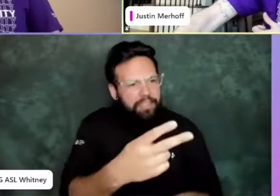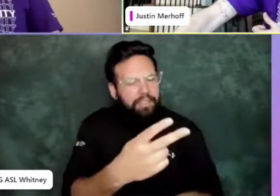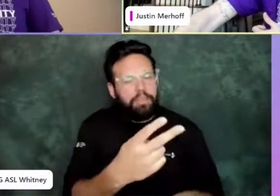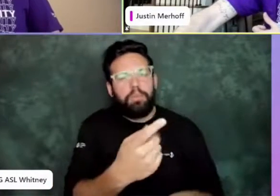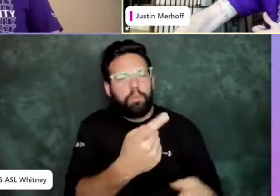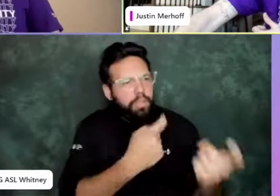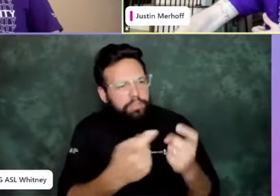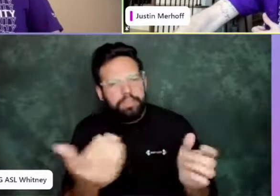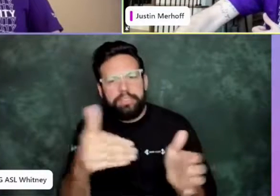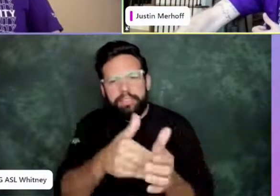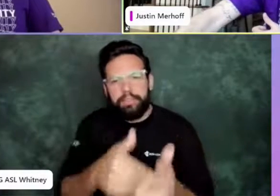Or at chat.